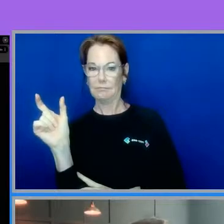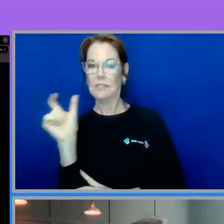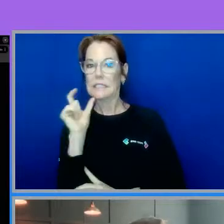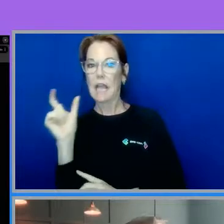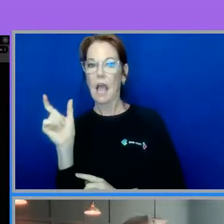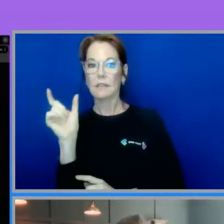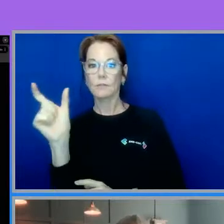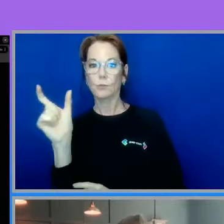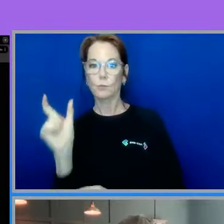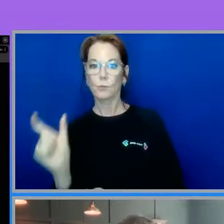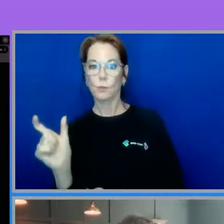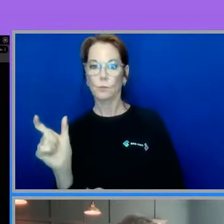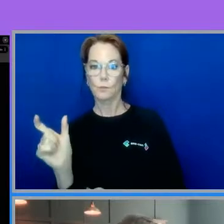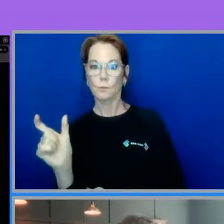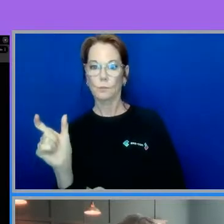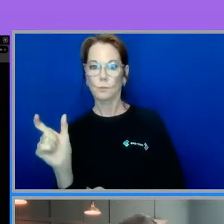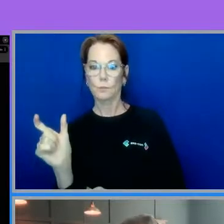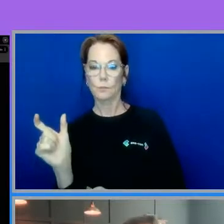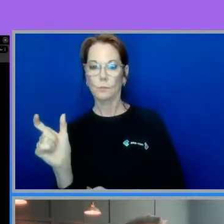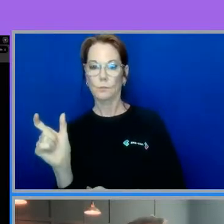are no longer stacked vertically, they're horizontal